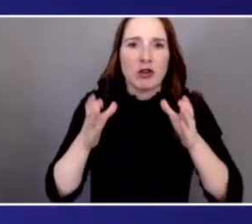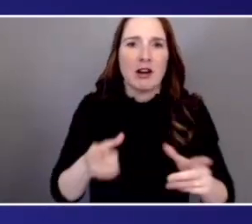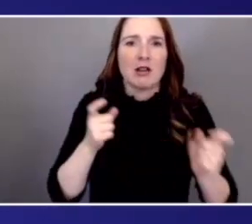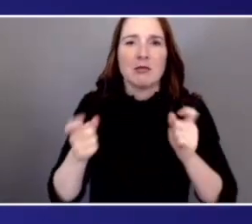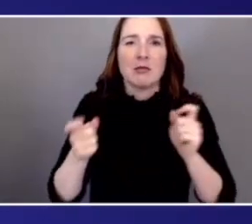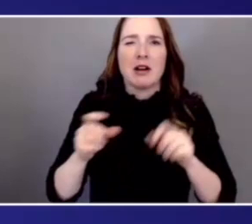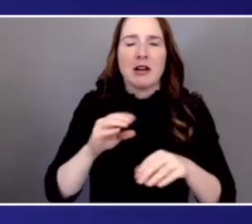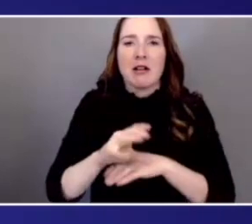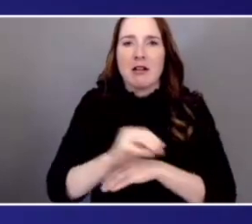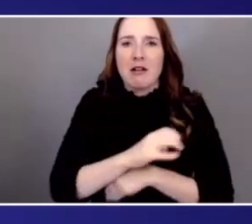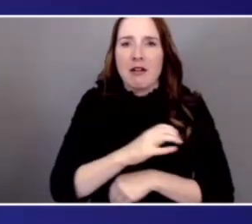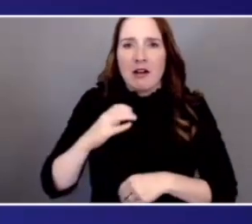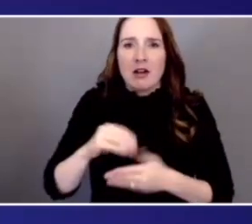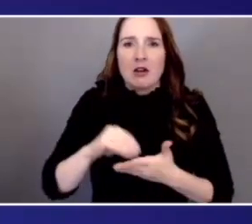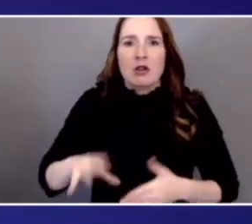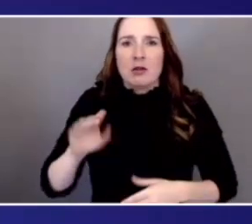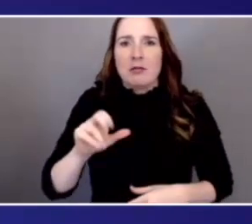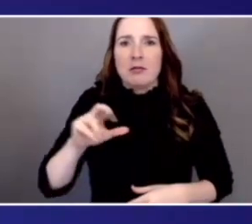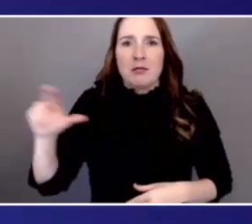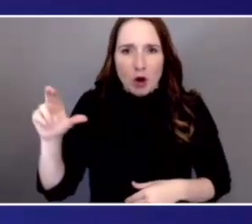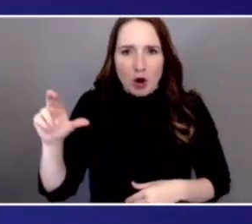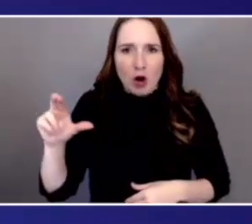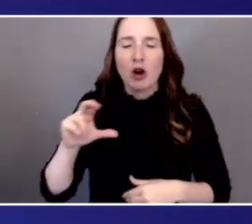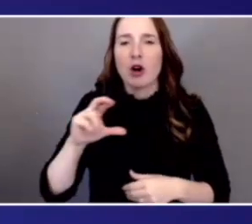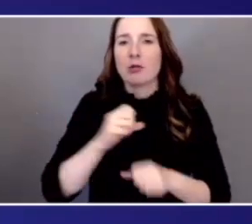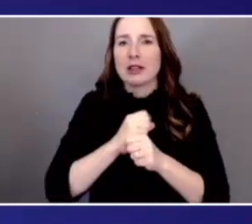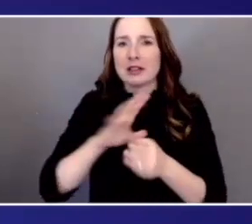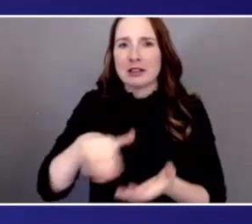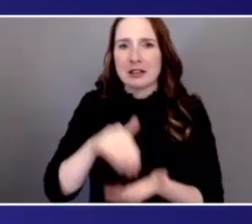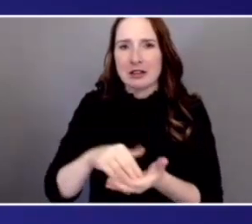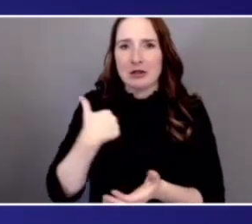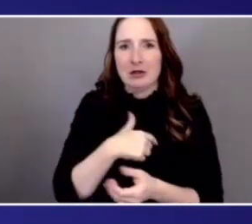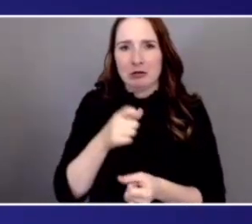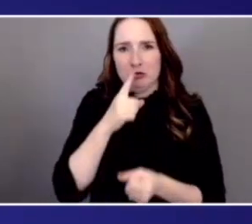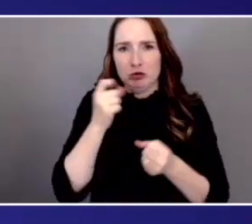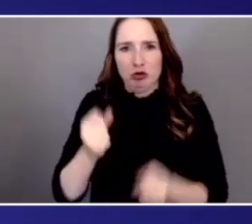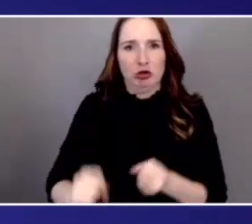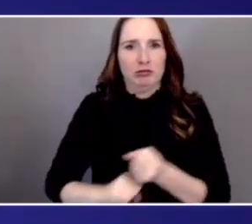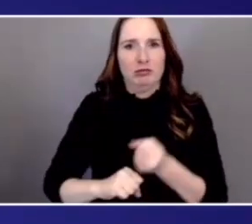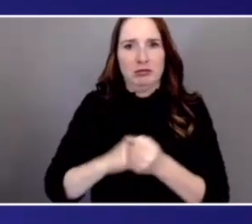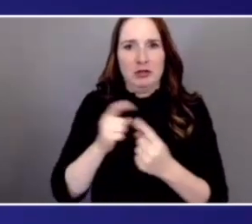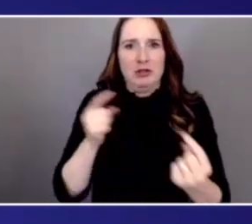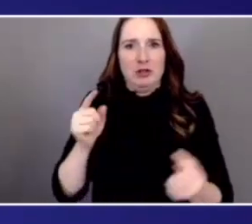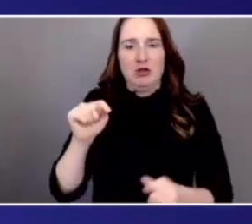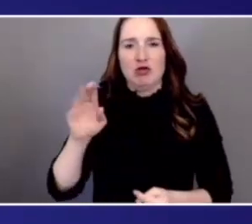We stand in strong opposition to the Trump administration's attempt to implement project 2,025.